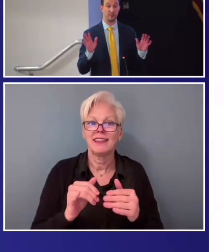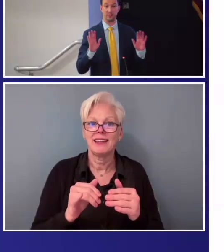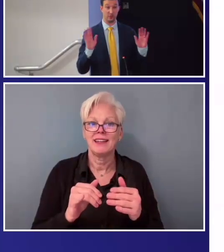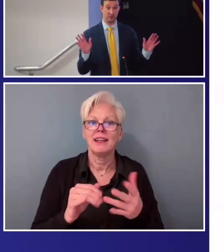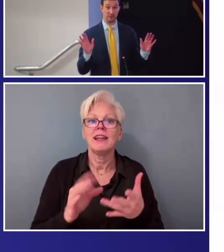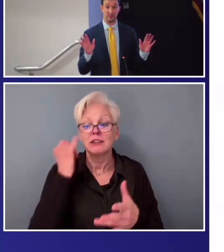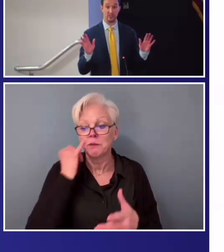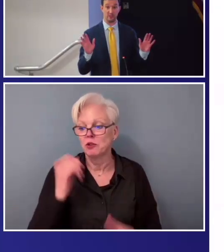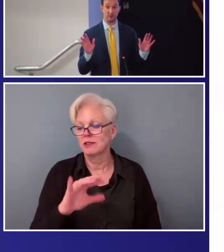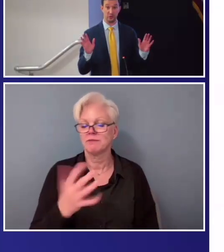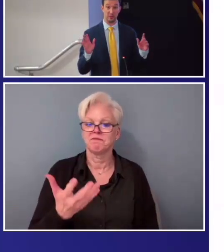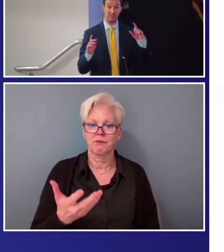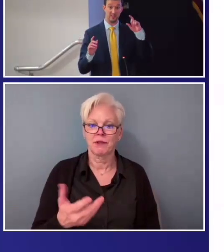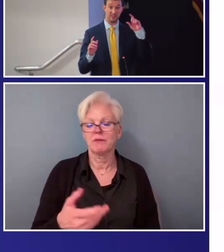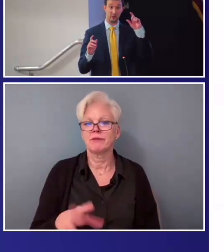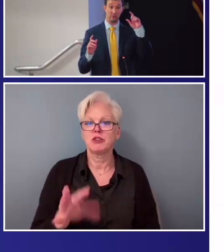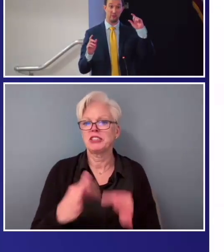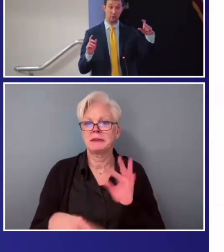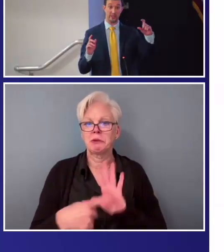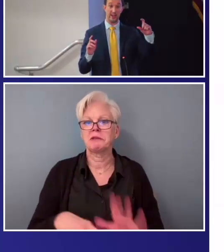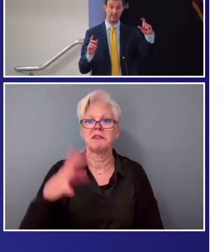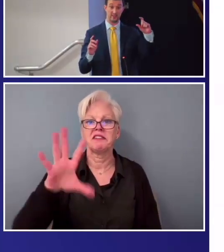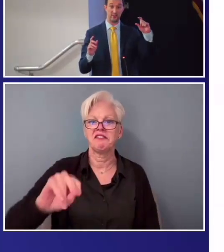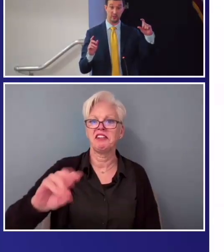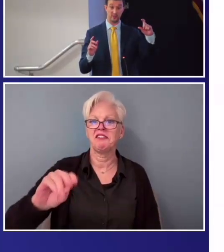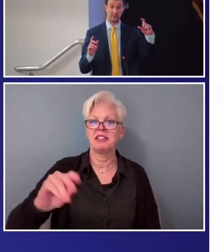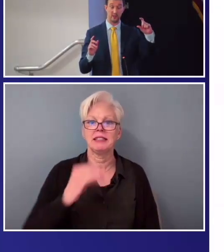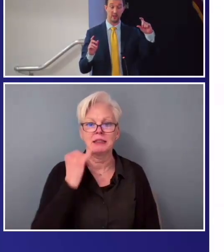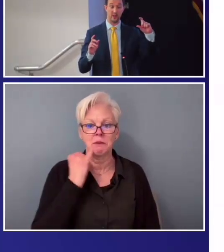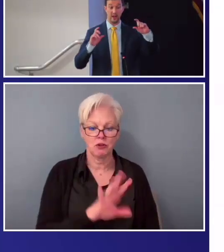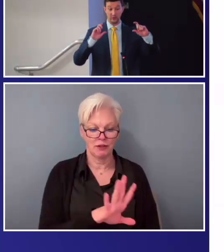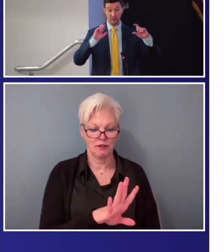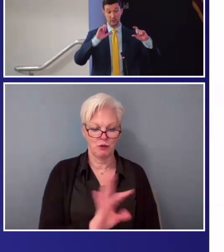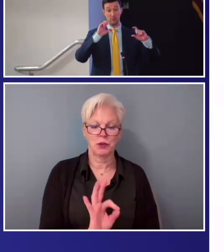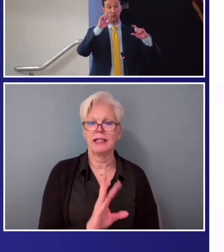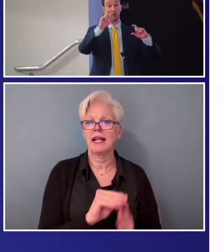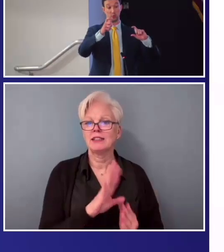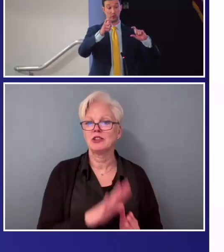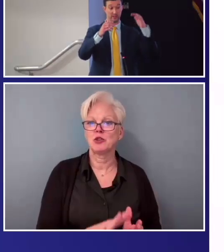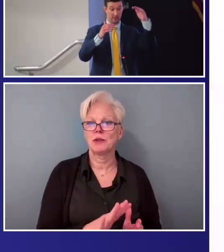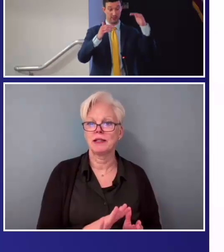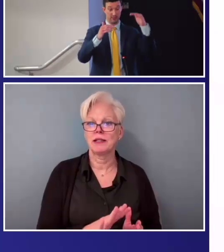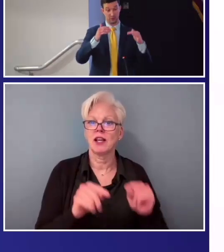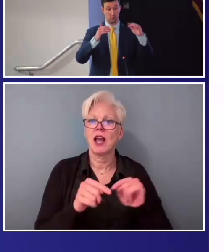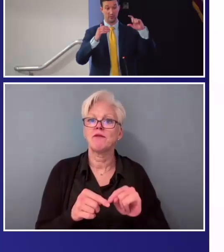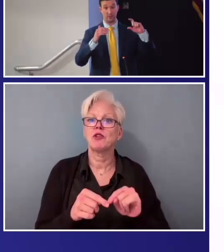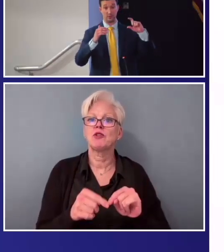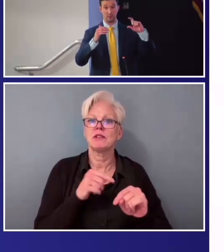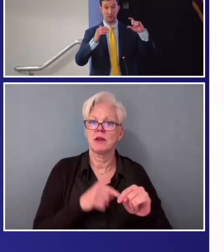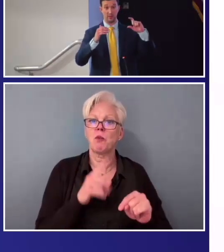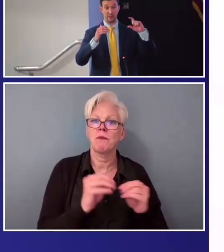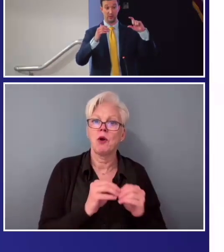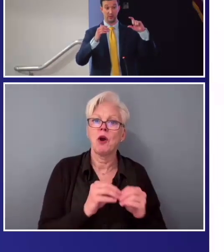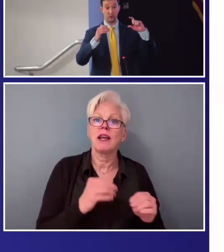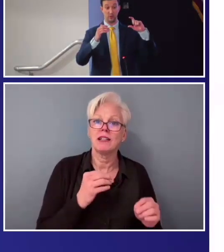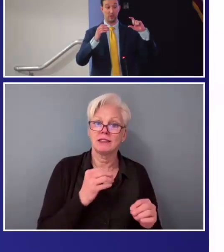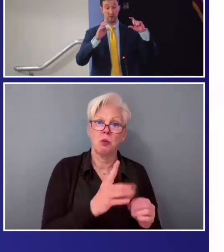50 just for the sake of argument, and let's say you're at 49 students and you need to go back one more step because you're one student below that threshold.